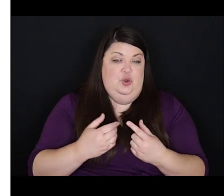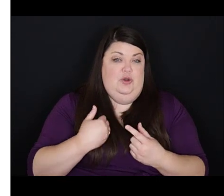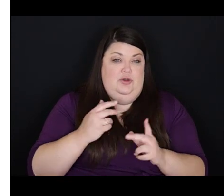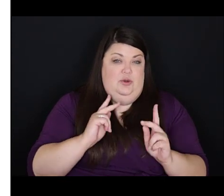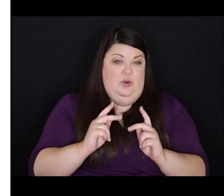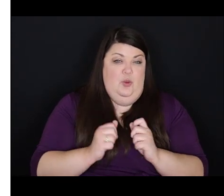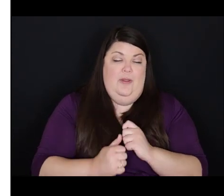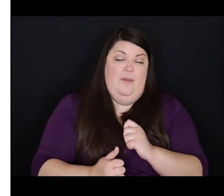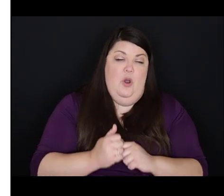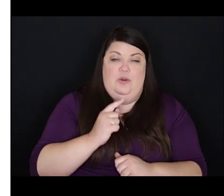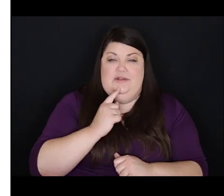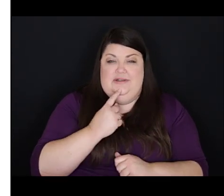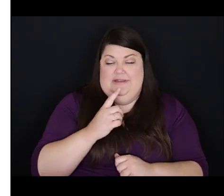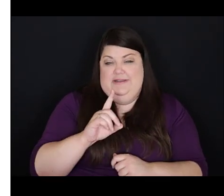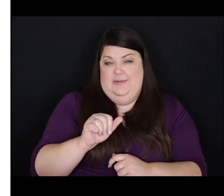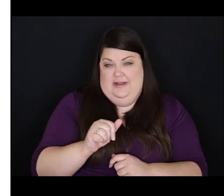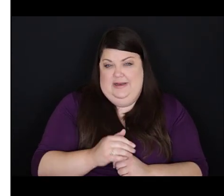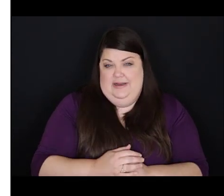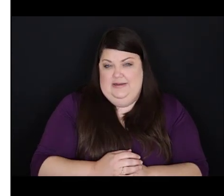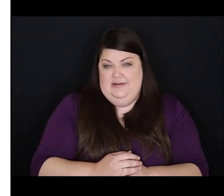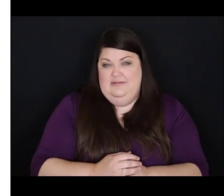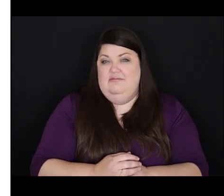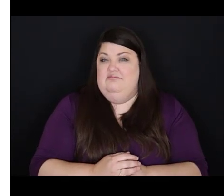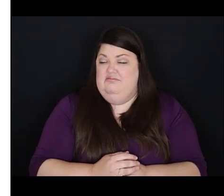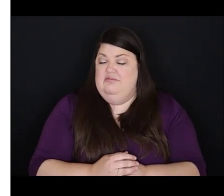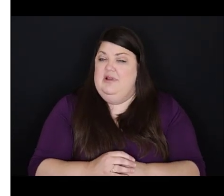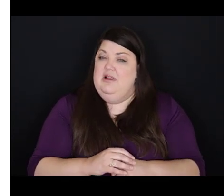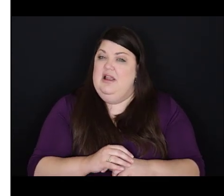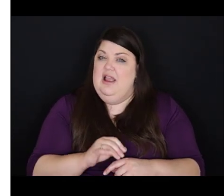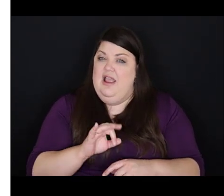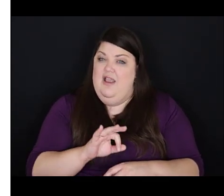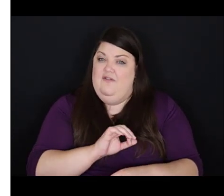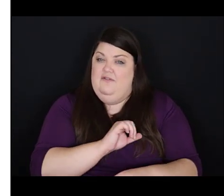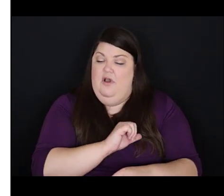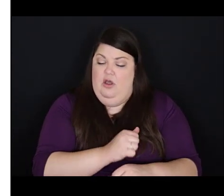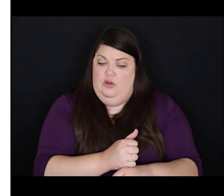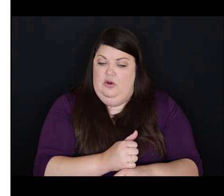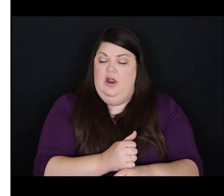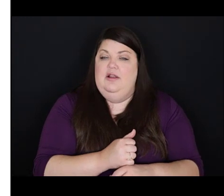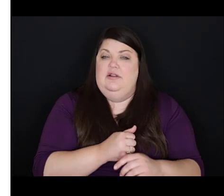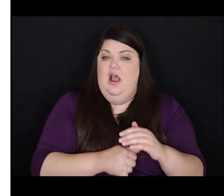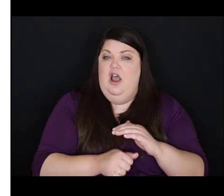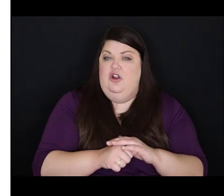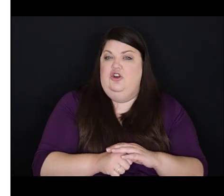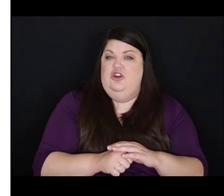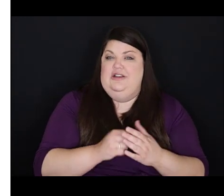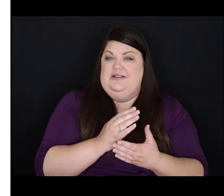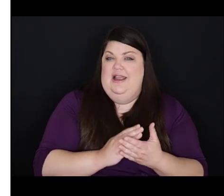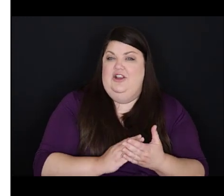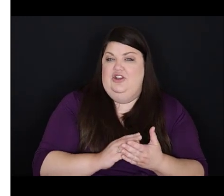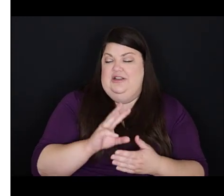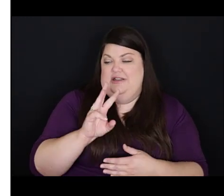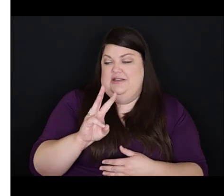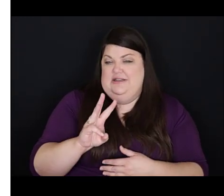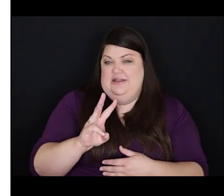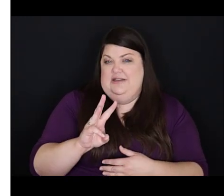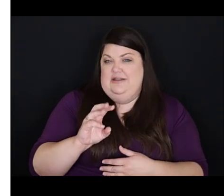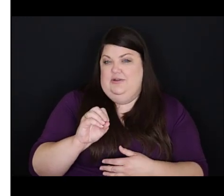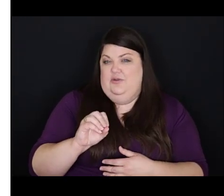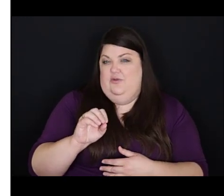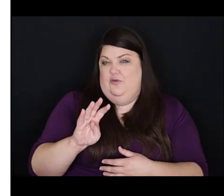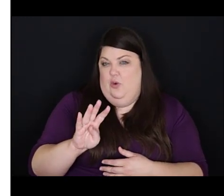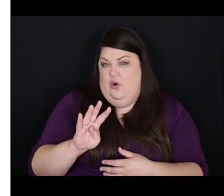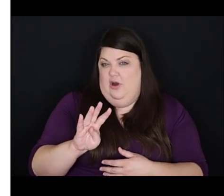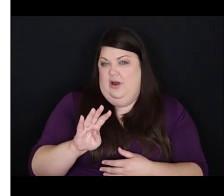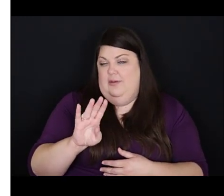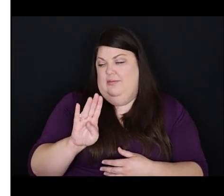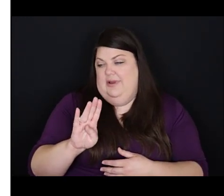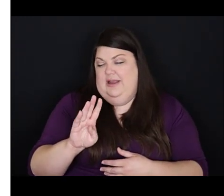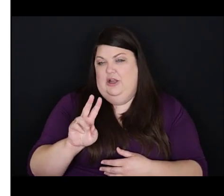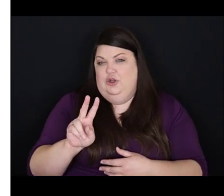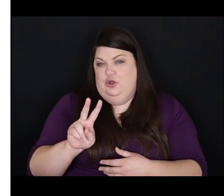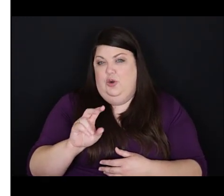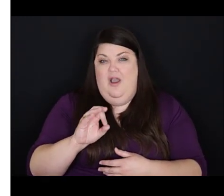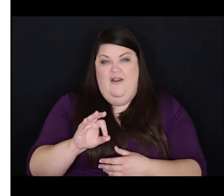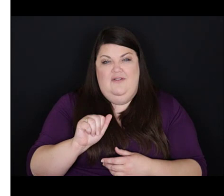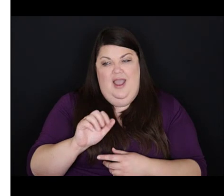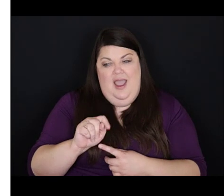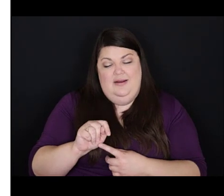most significant disabilities as authorized under Section 604(b)(2) of the Act. However, extended